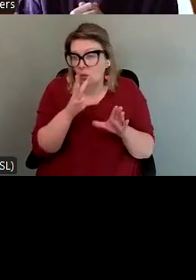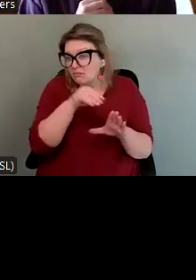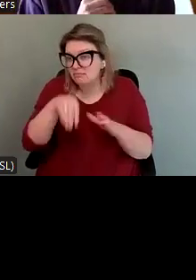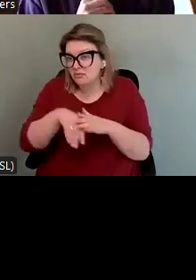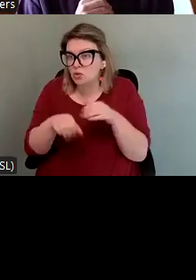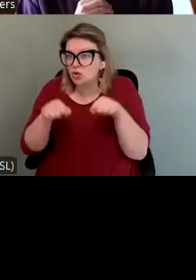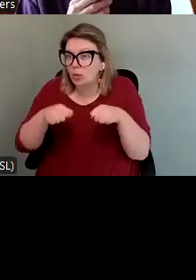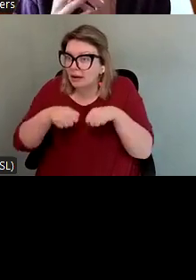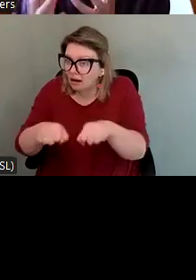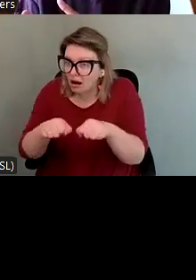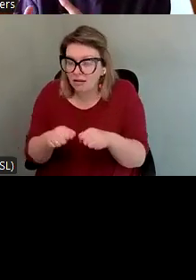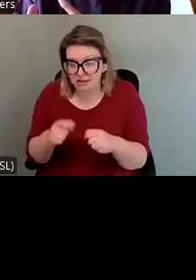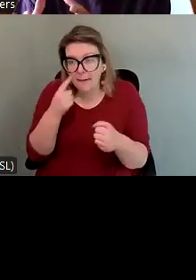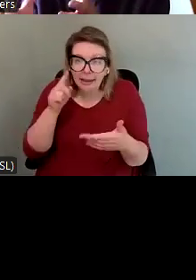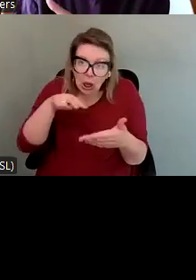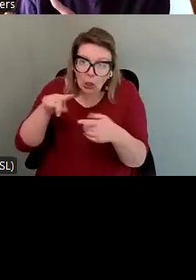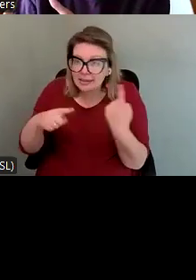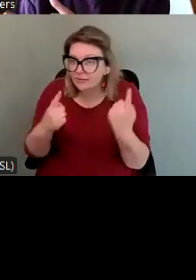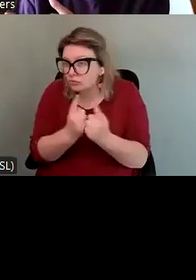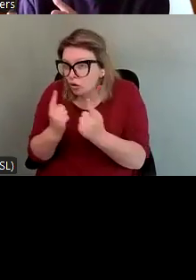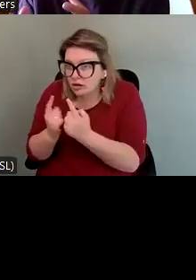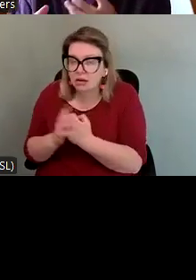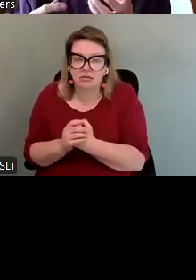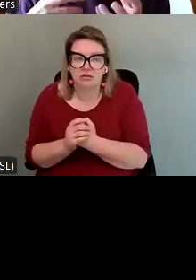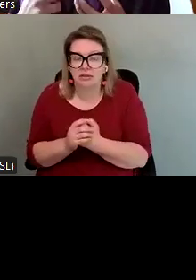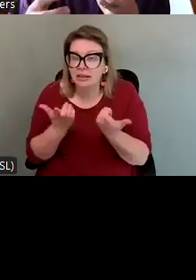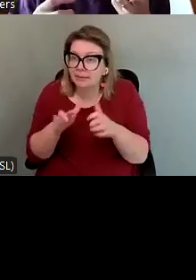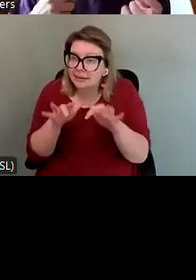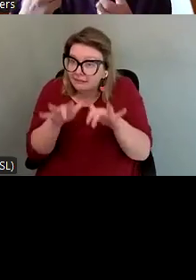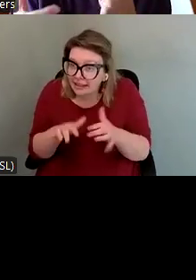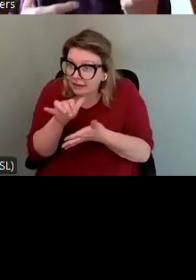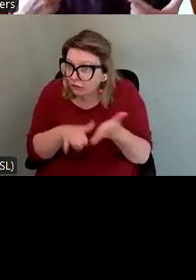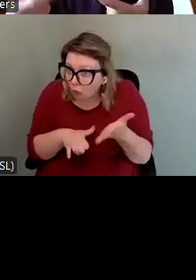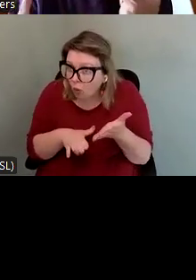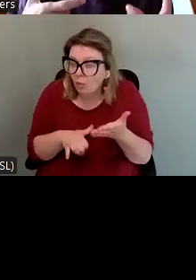Have they taken actions or just filled out a form? All of those different micro-interactions